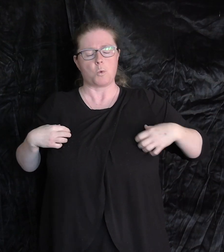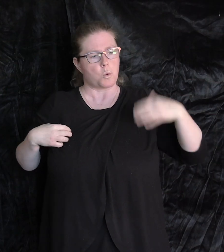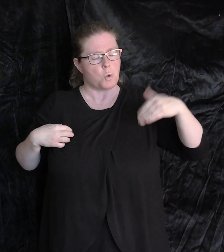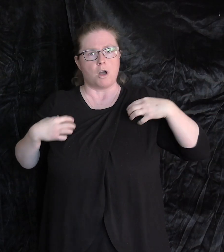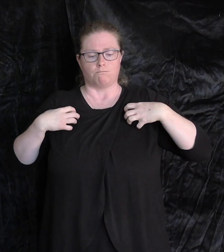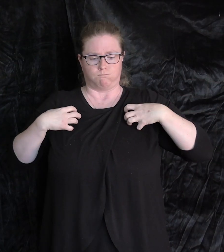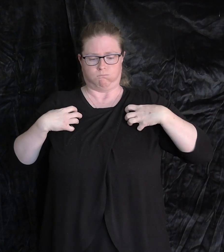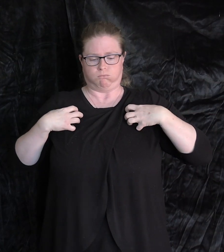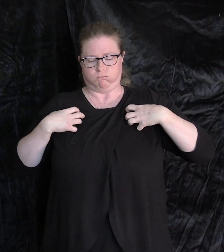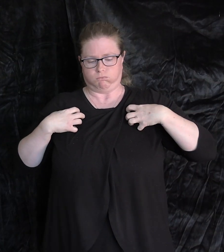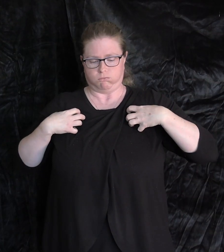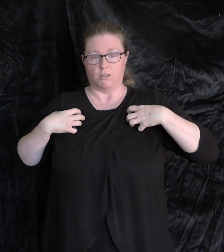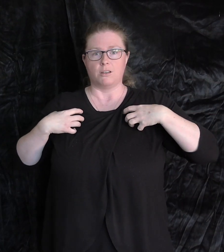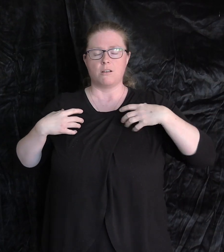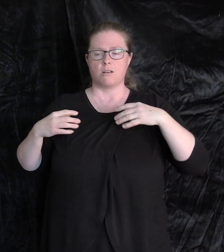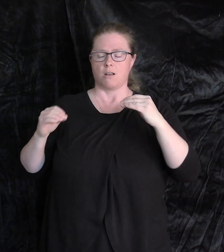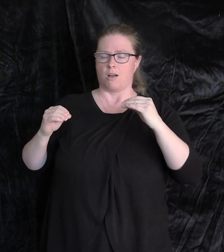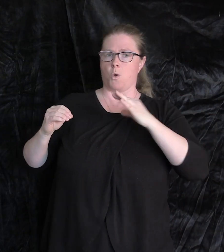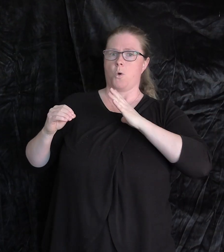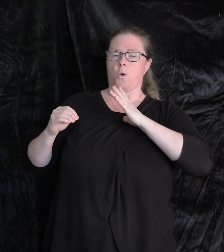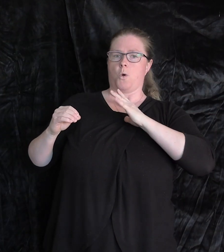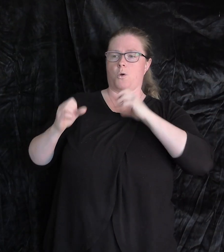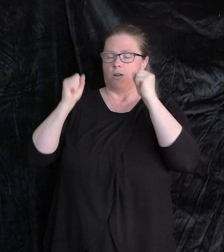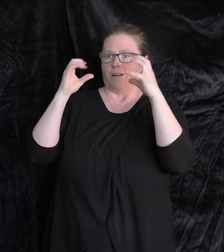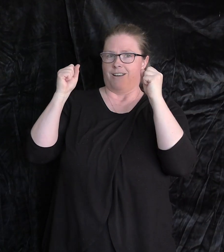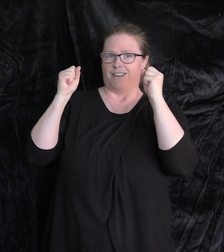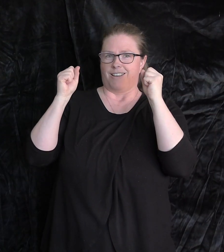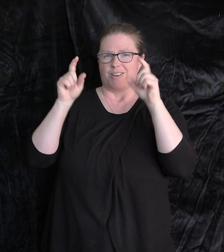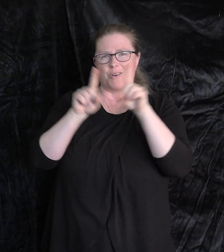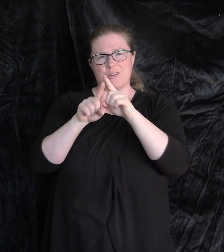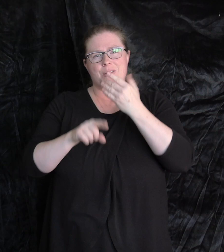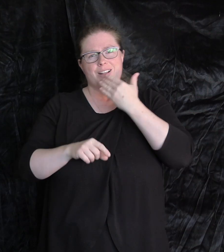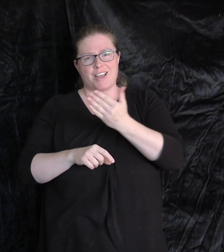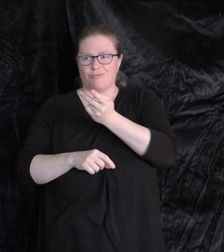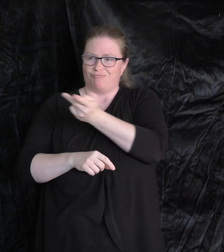and to defend impala for showing me how much i have to learn about touch